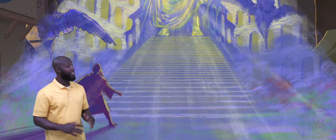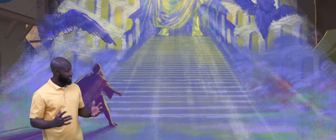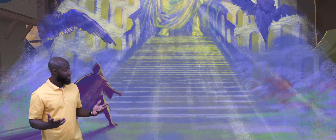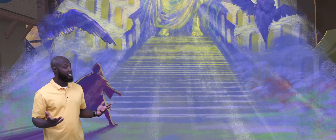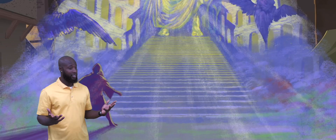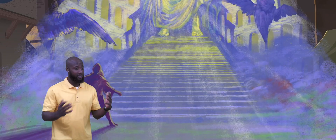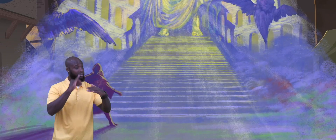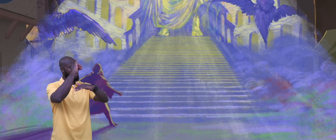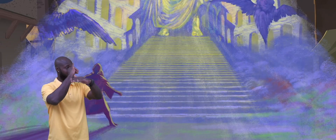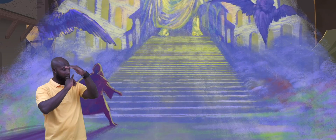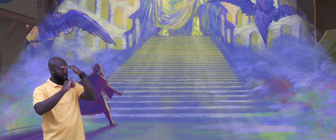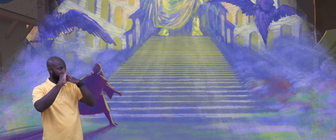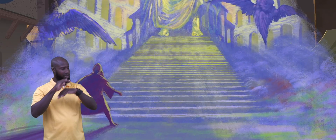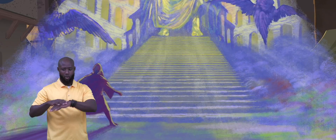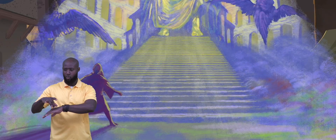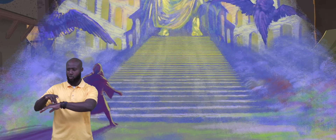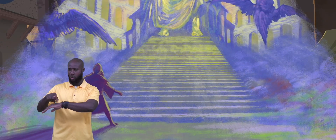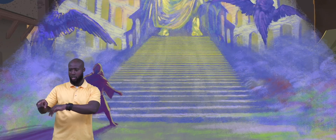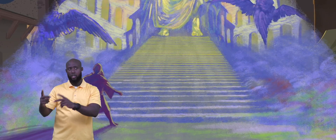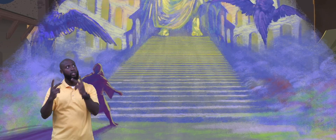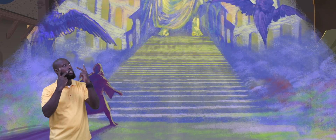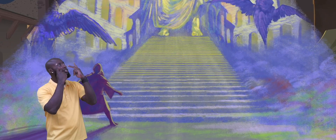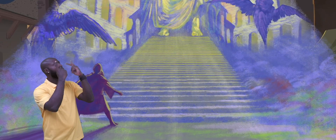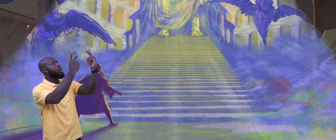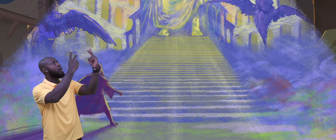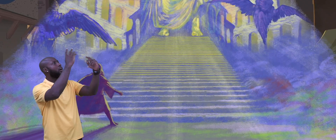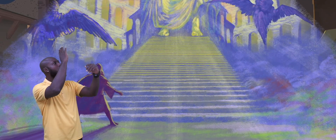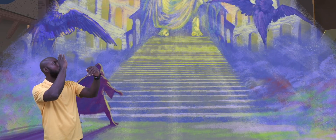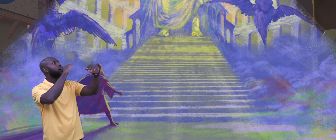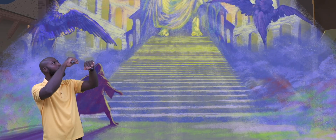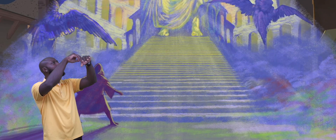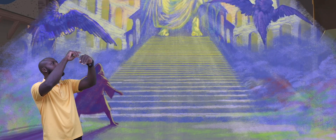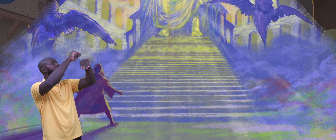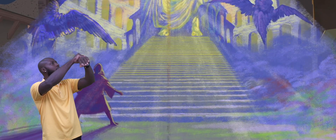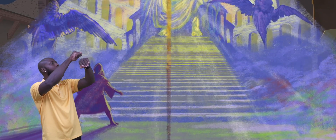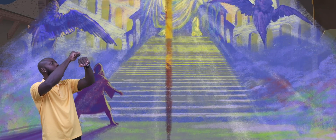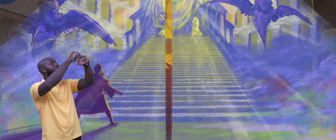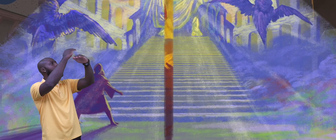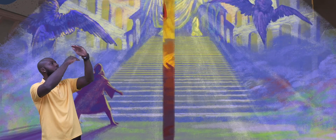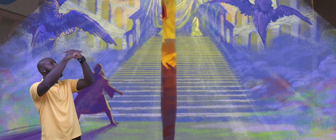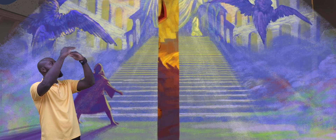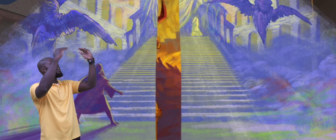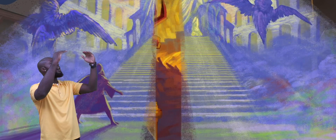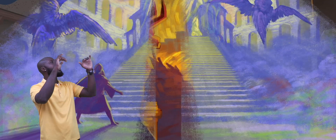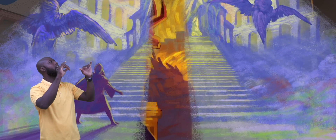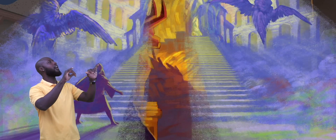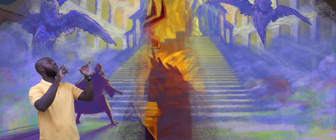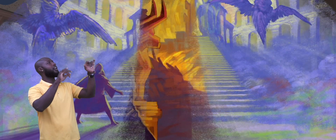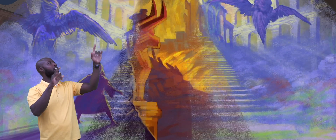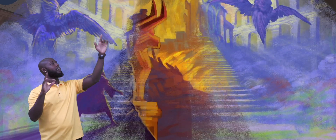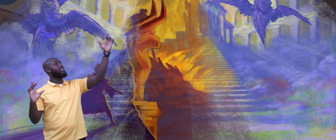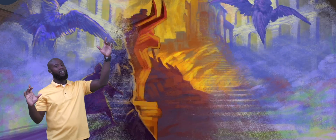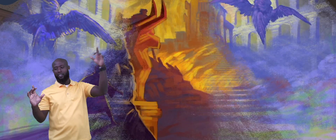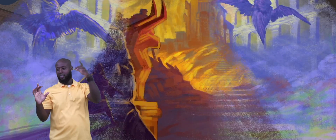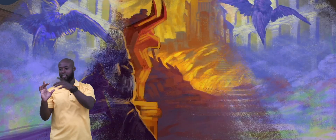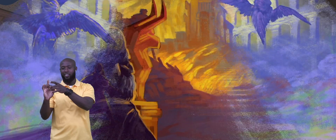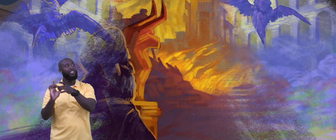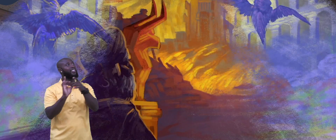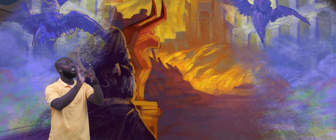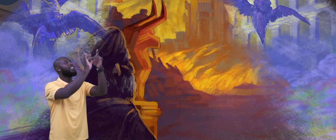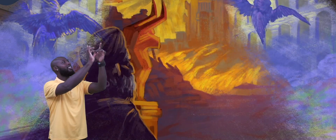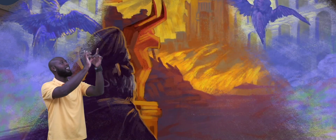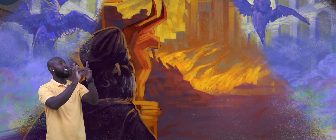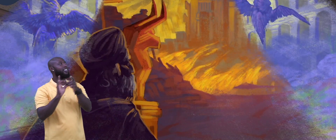Jon: Oh right. He’s in God’s temple, described as a bridge between heaven and earth.